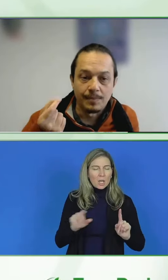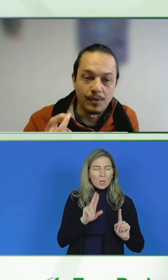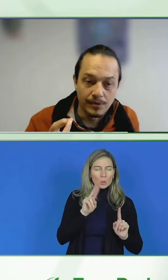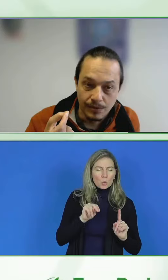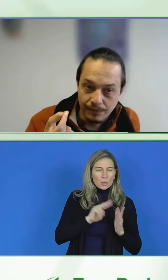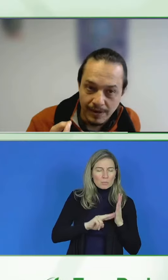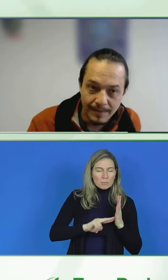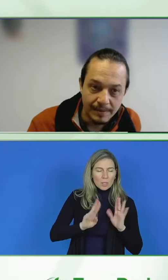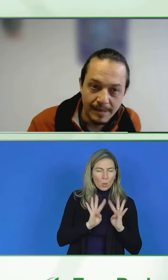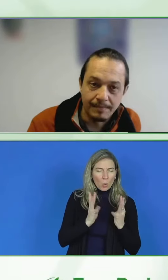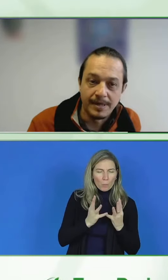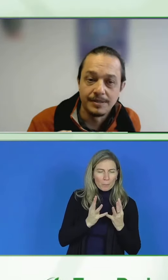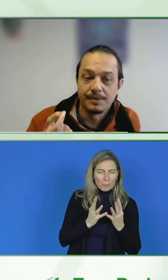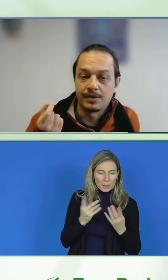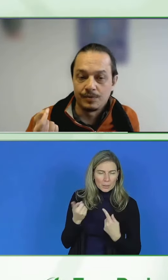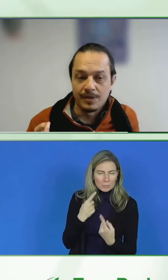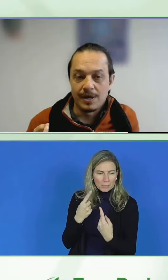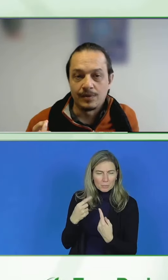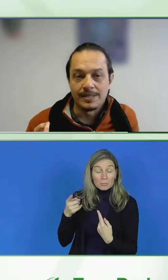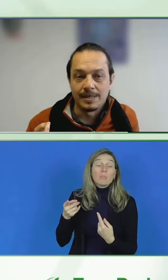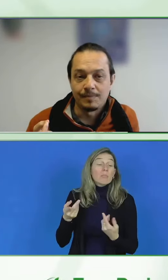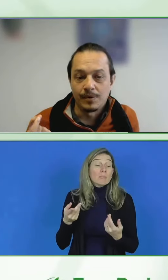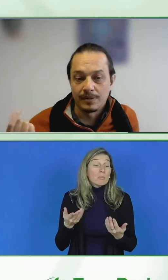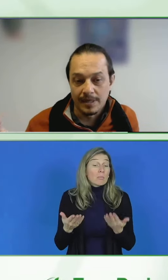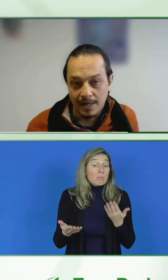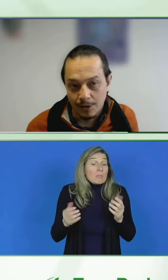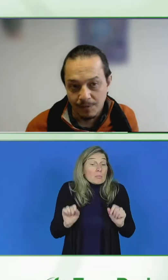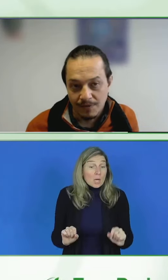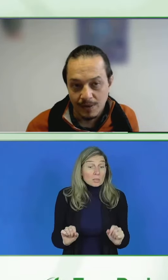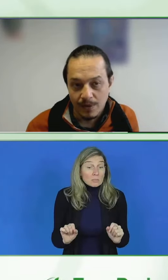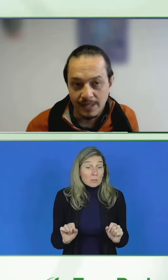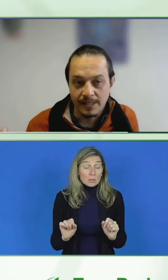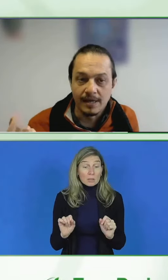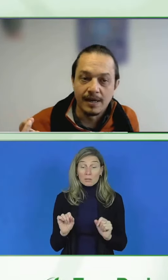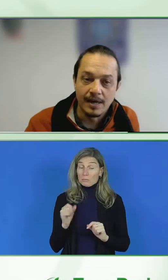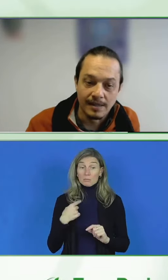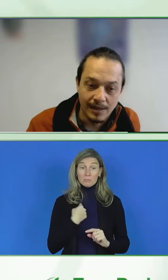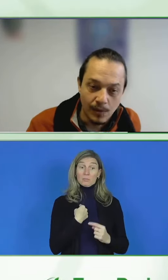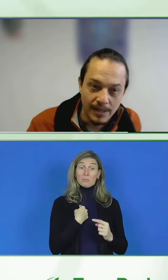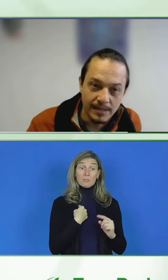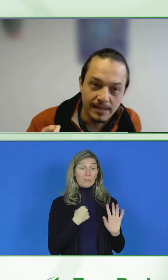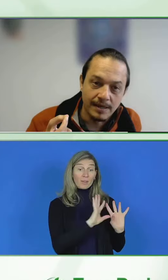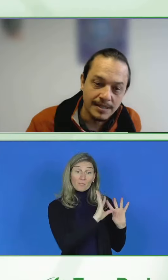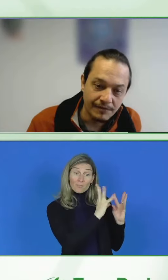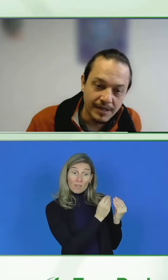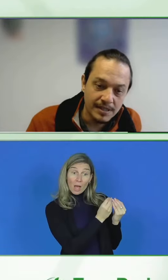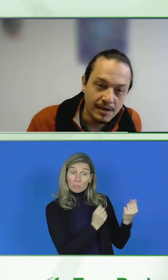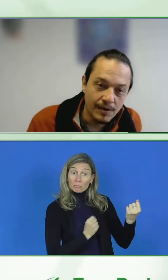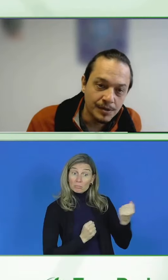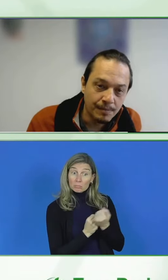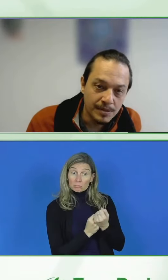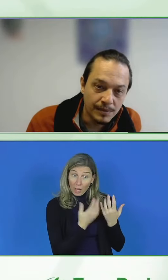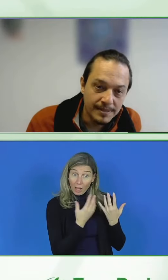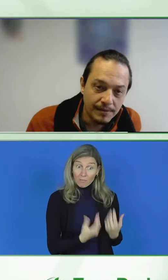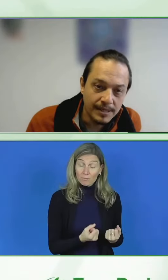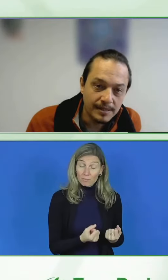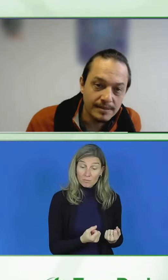supportive family members because without that support they cannot provide quality care and that quality care affecting the rights of persons with disabilities.